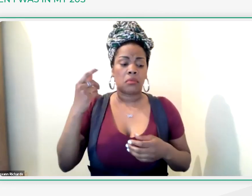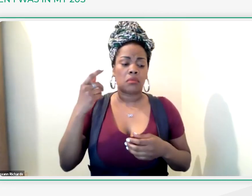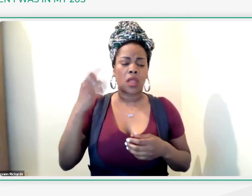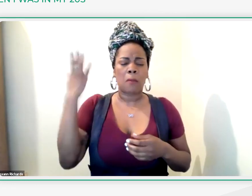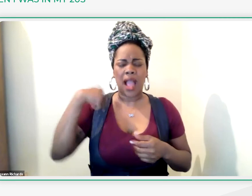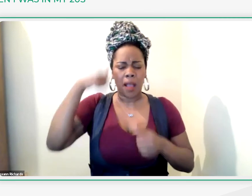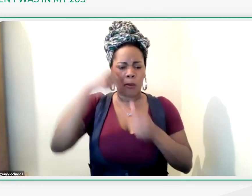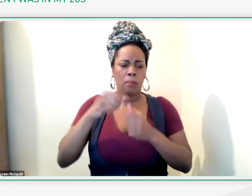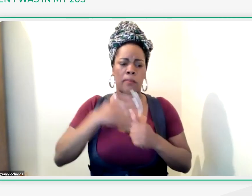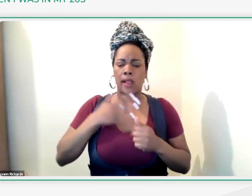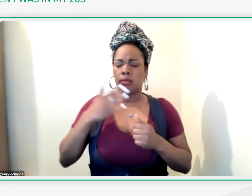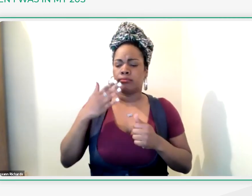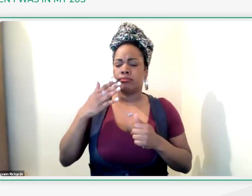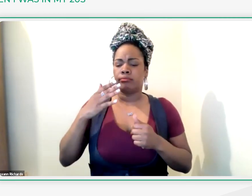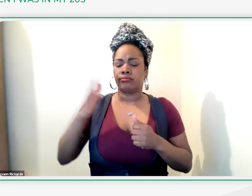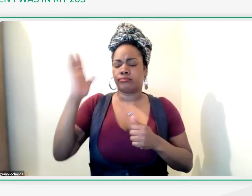You may be surprised.